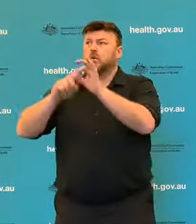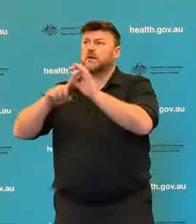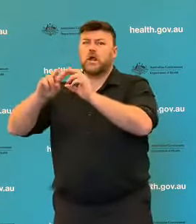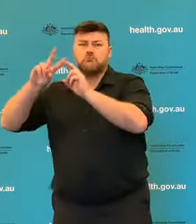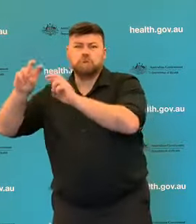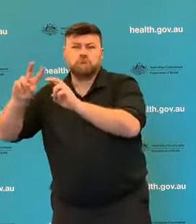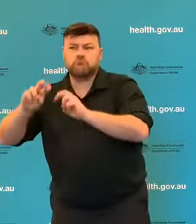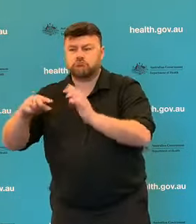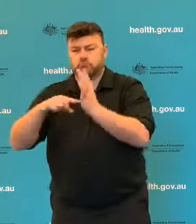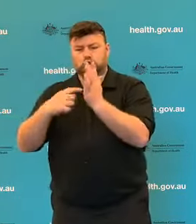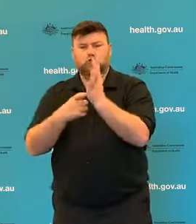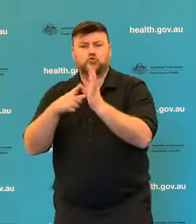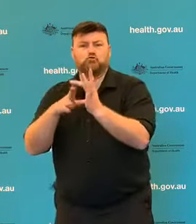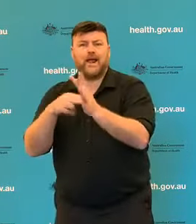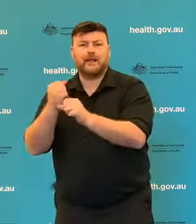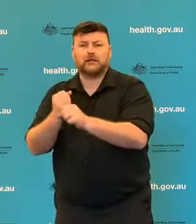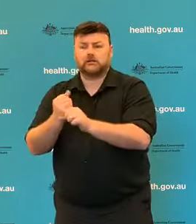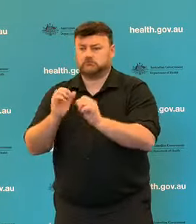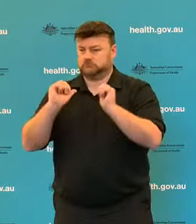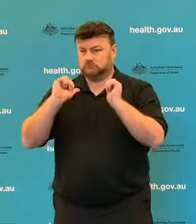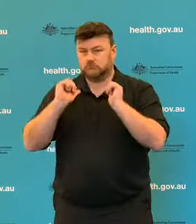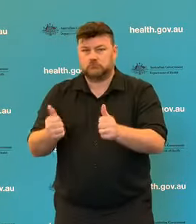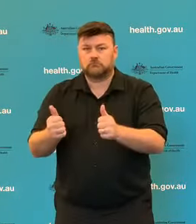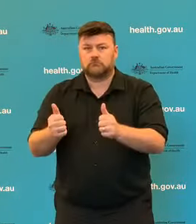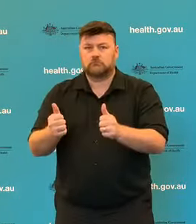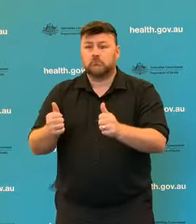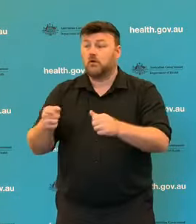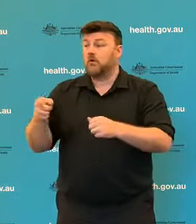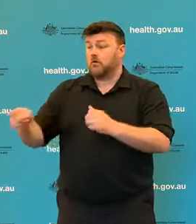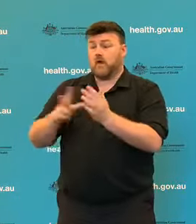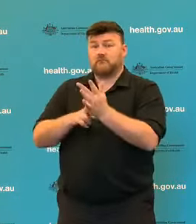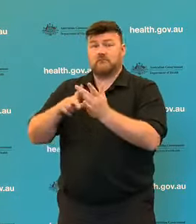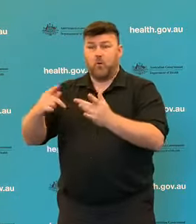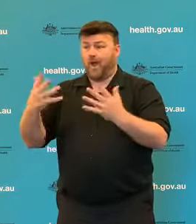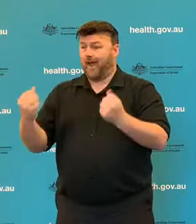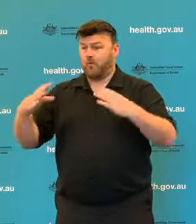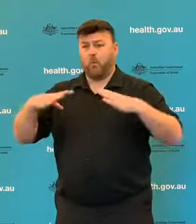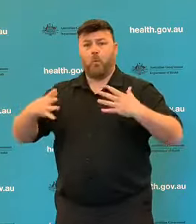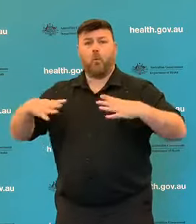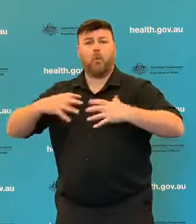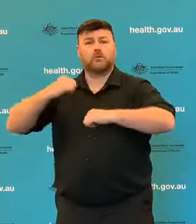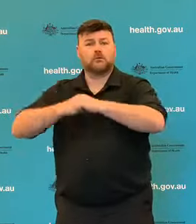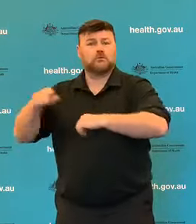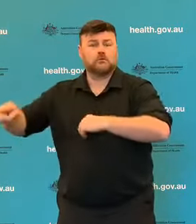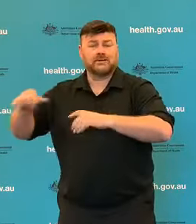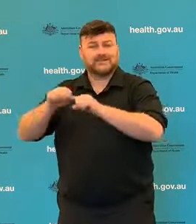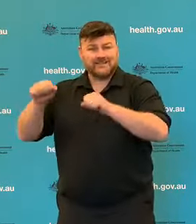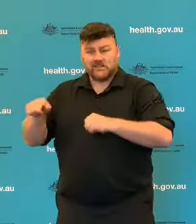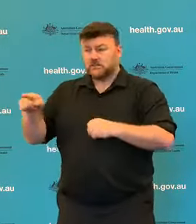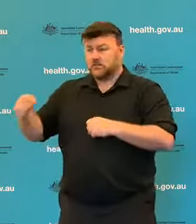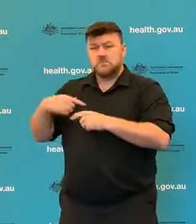automation of the contact tracing system in Victoria is very welcome. As is the continuing support being provided by members